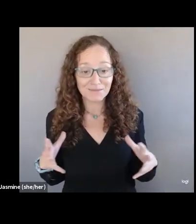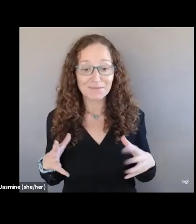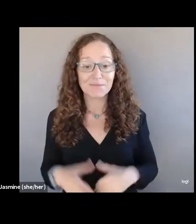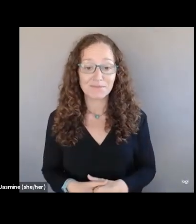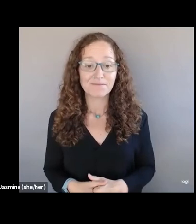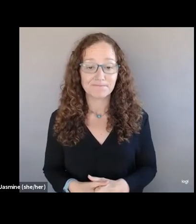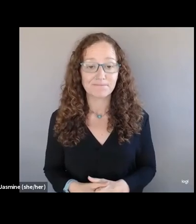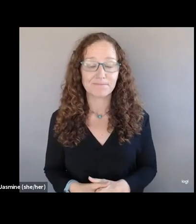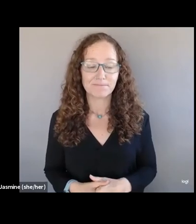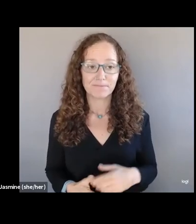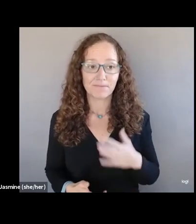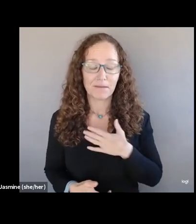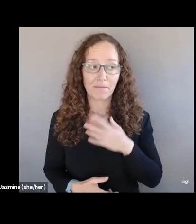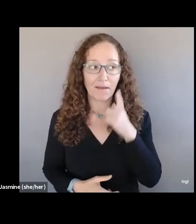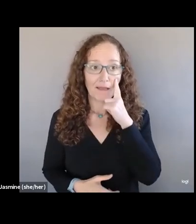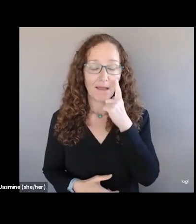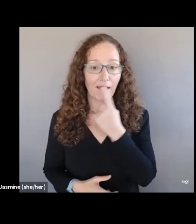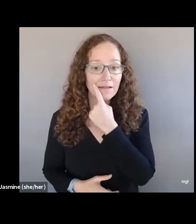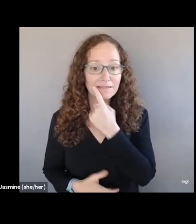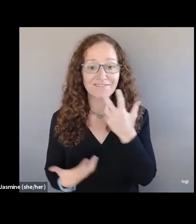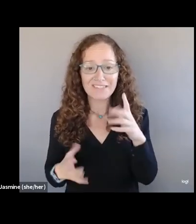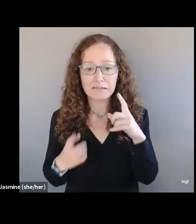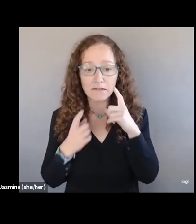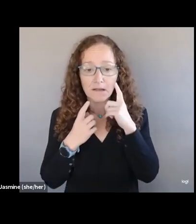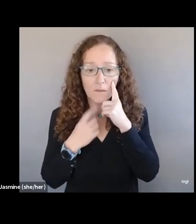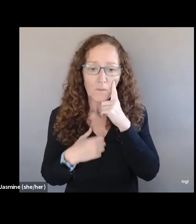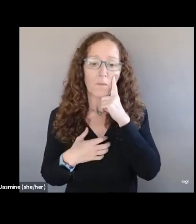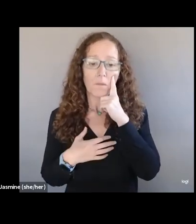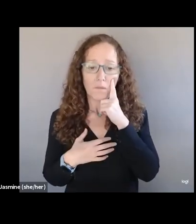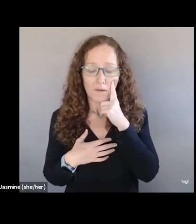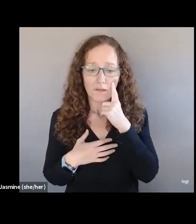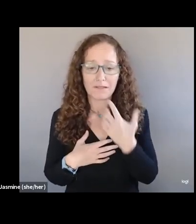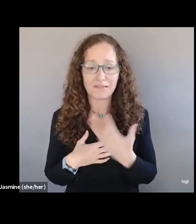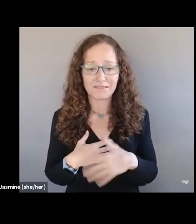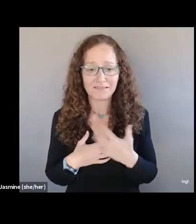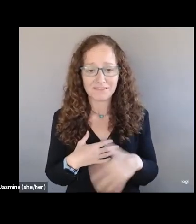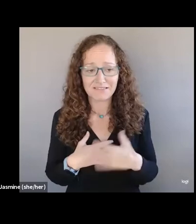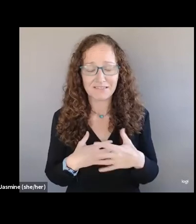eyes already have had tears in them from the wonderful wisdom